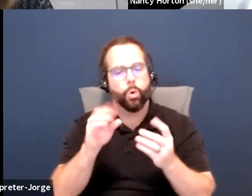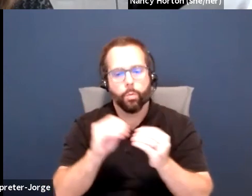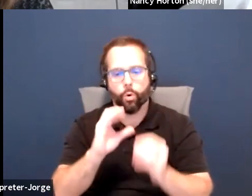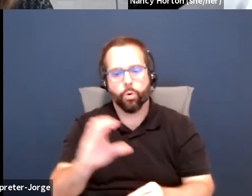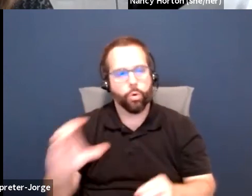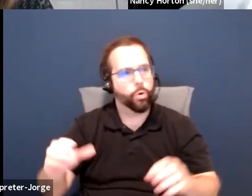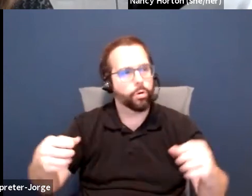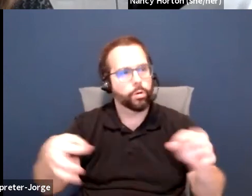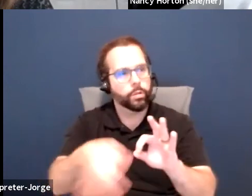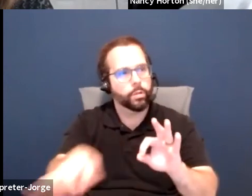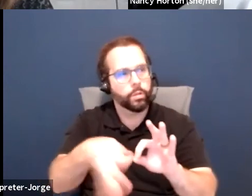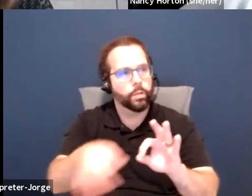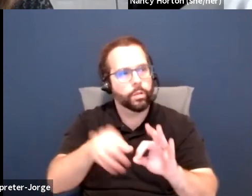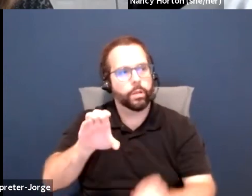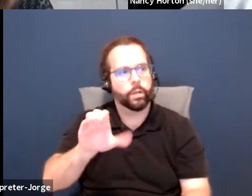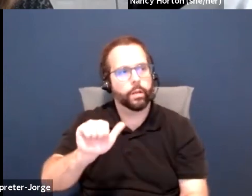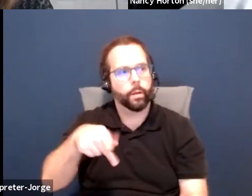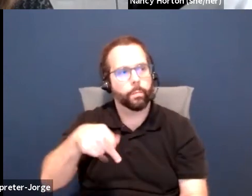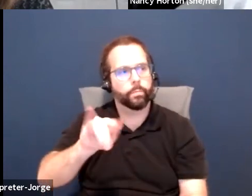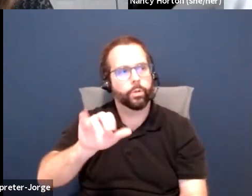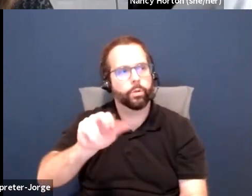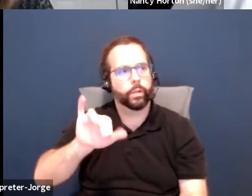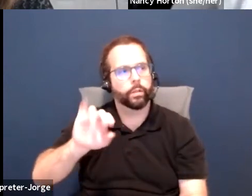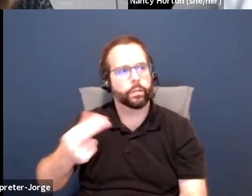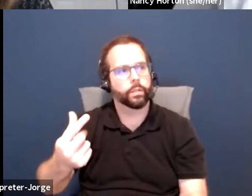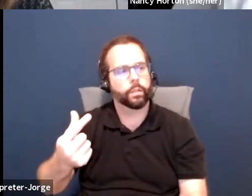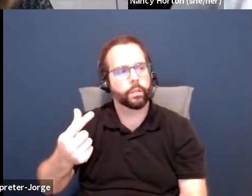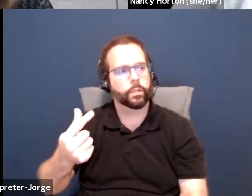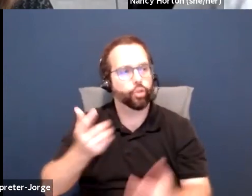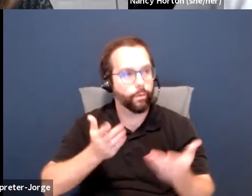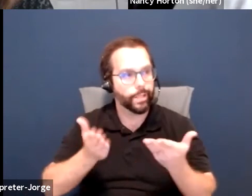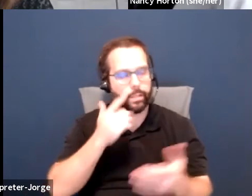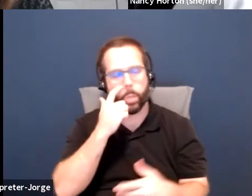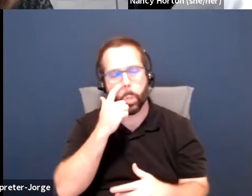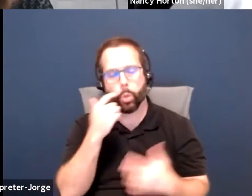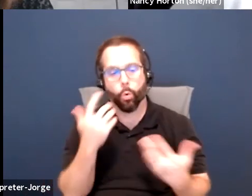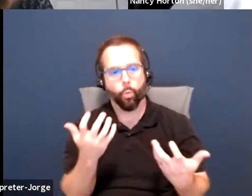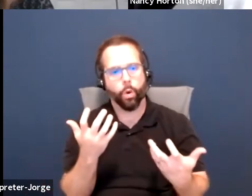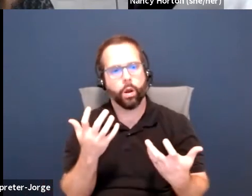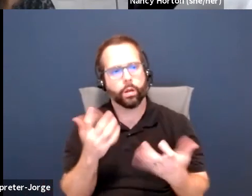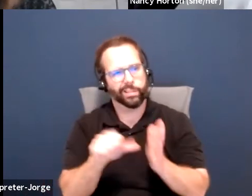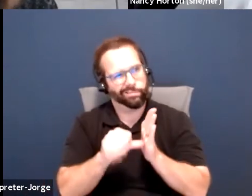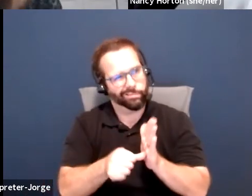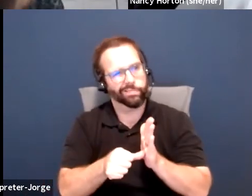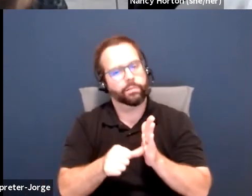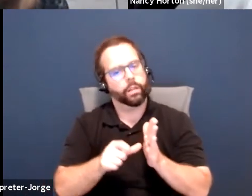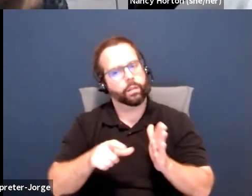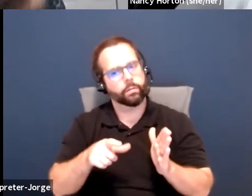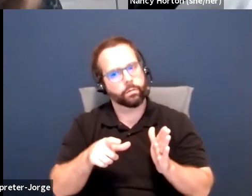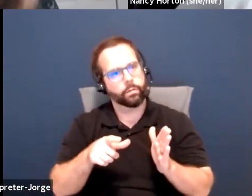for simple exchanges, all the way to sophisticated methods like listening devices or captioning services for more